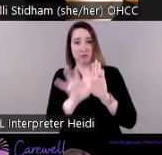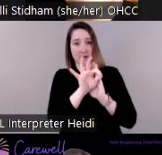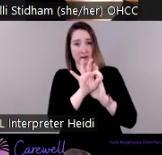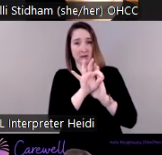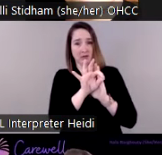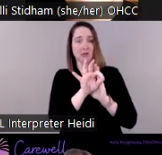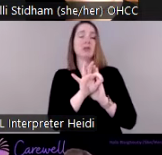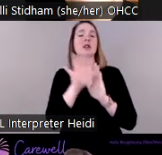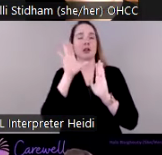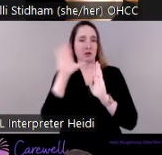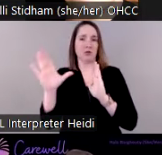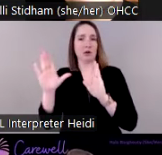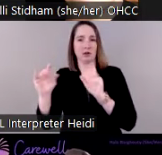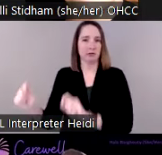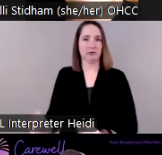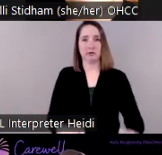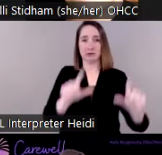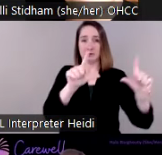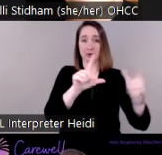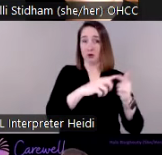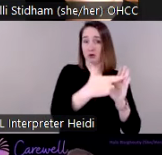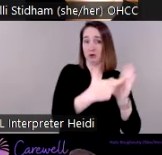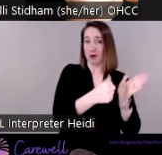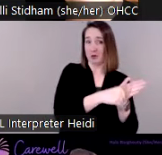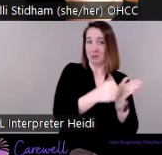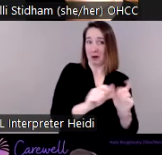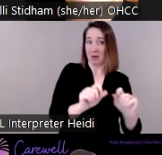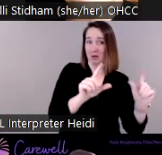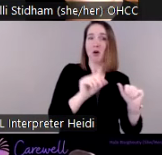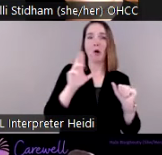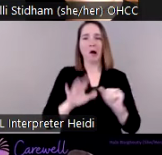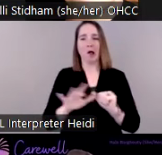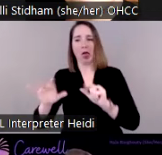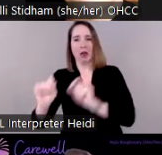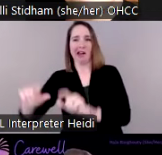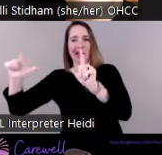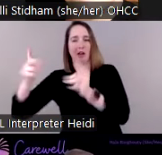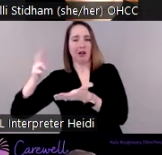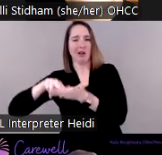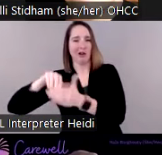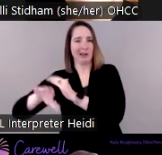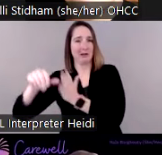going to take you either to the register